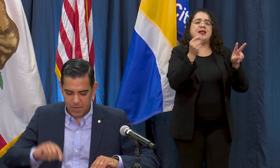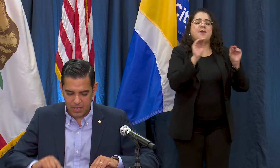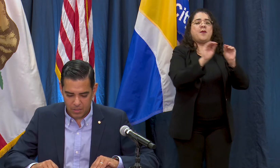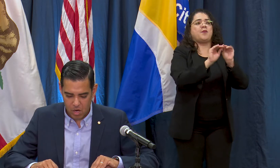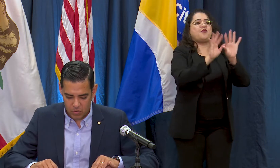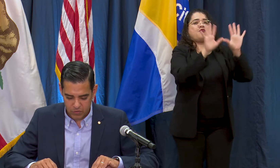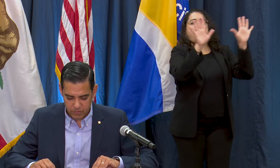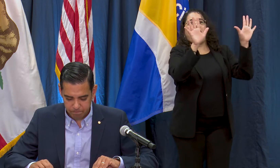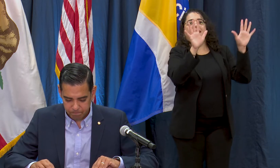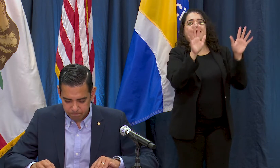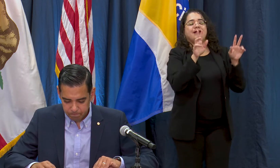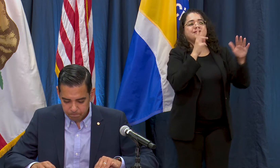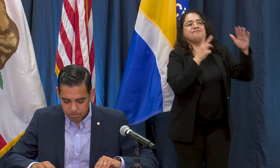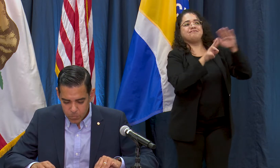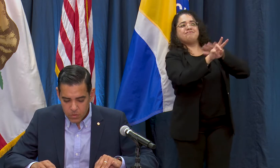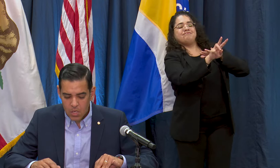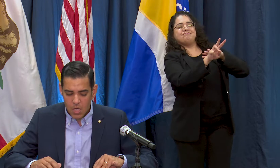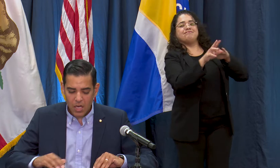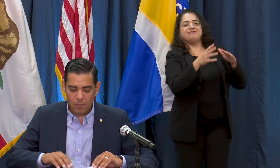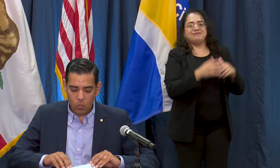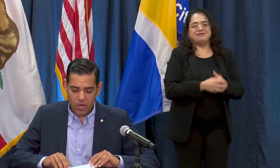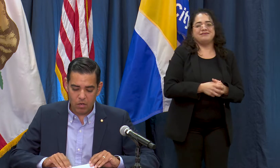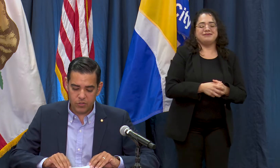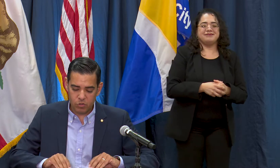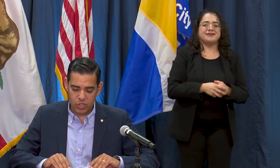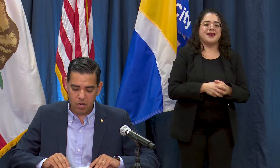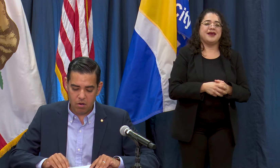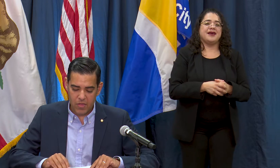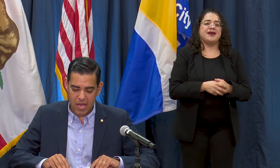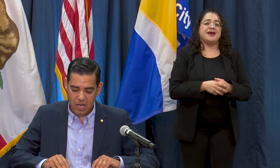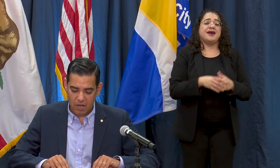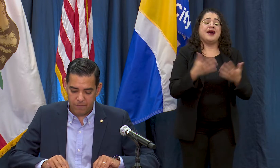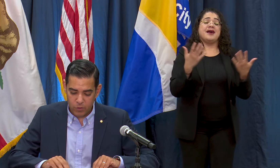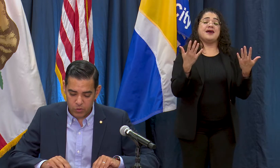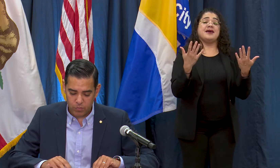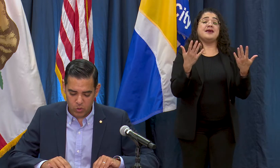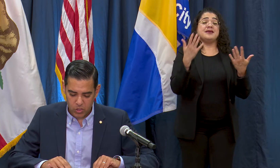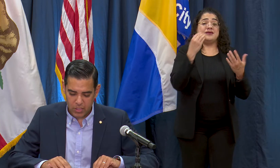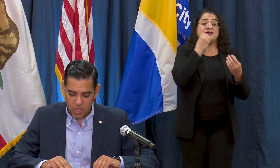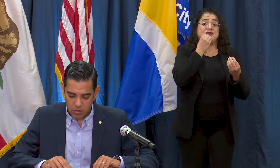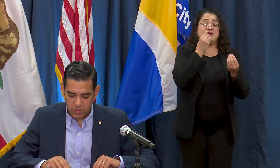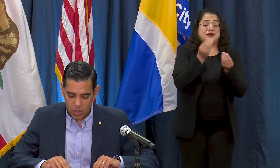debated in Congress. I want to also share that food distribution continues to go